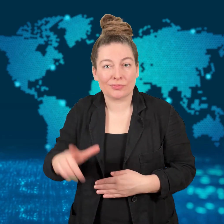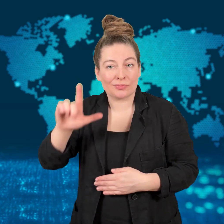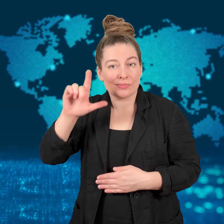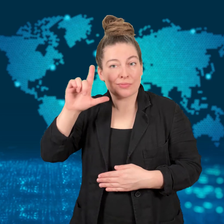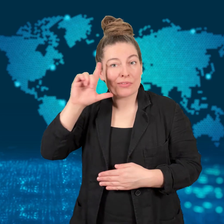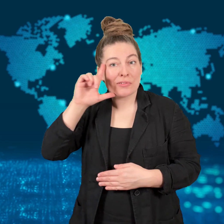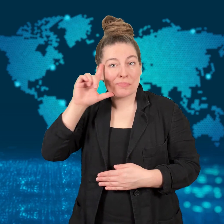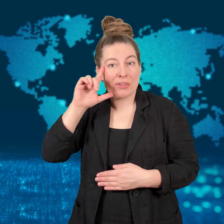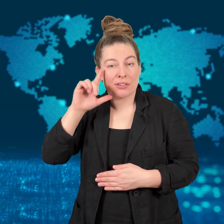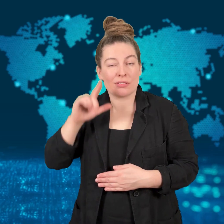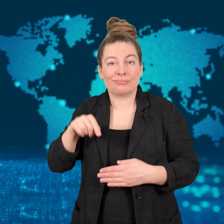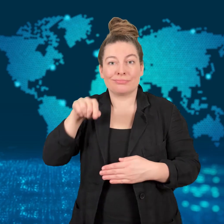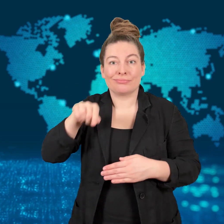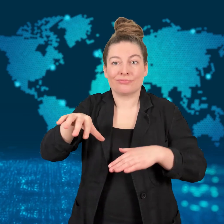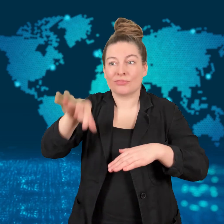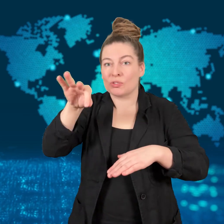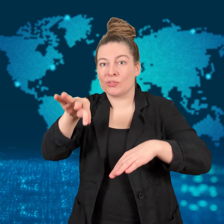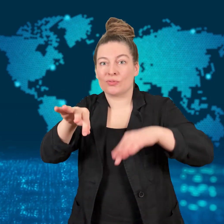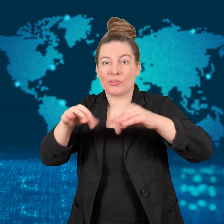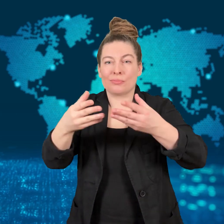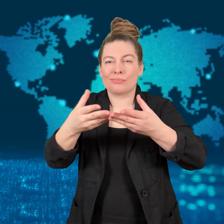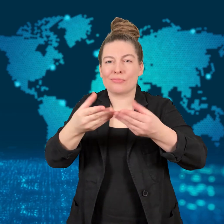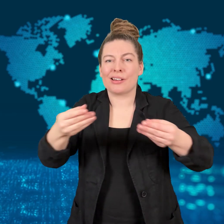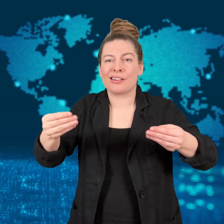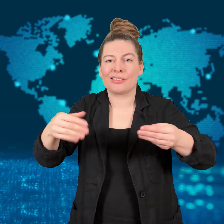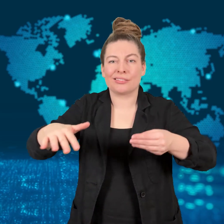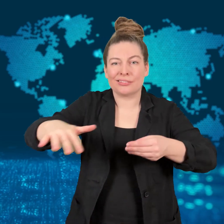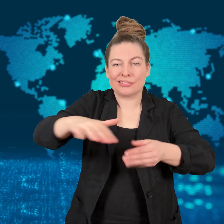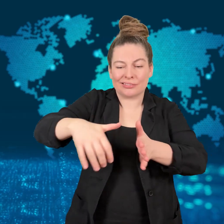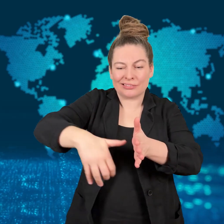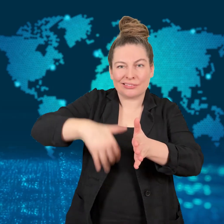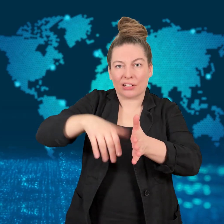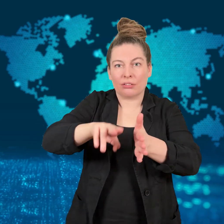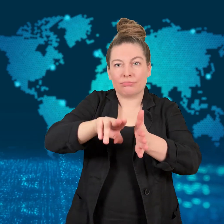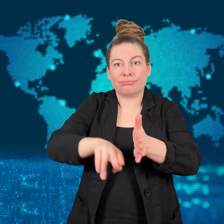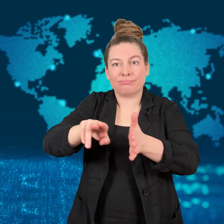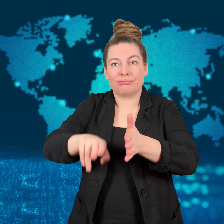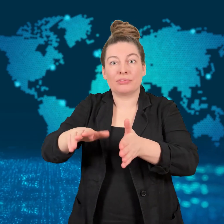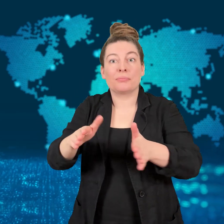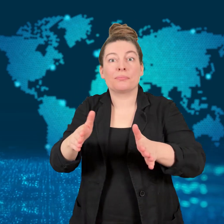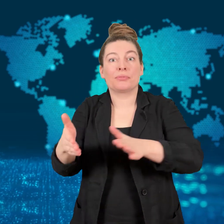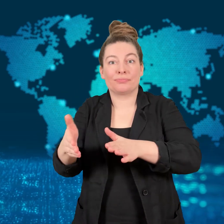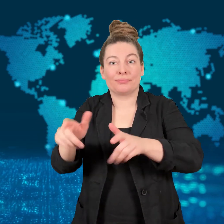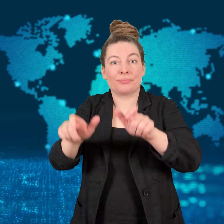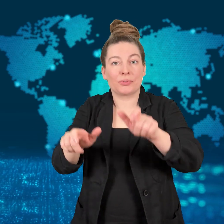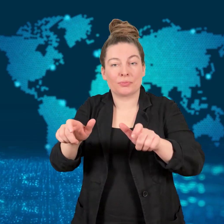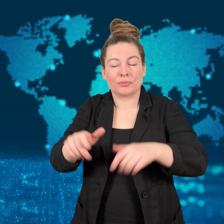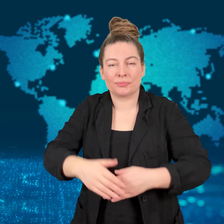Mass grave found